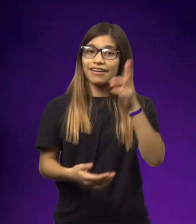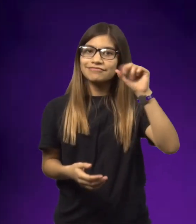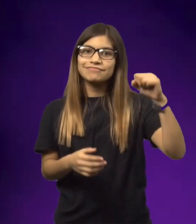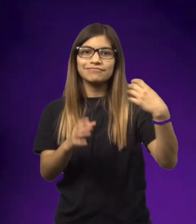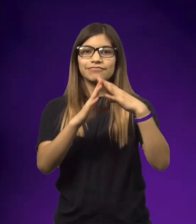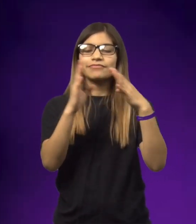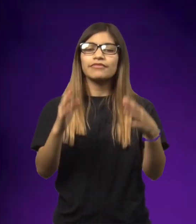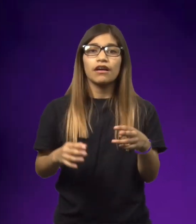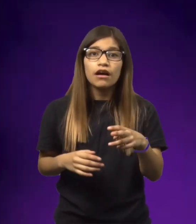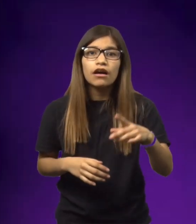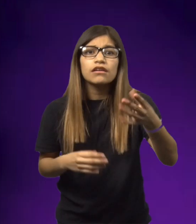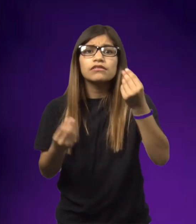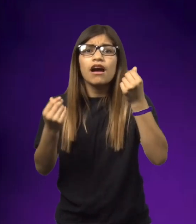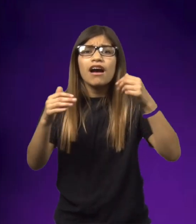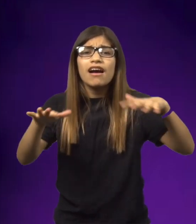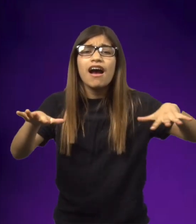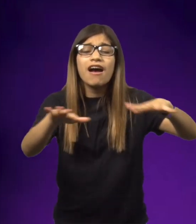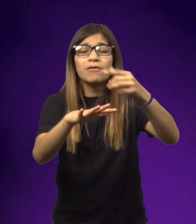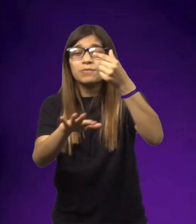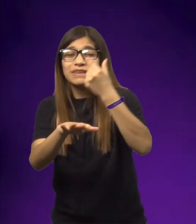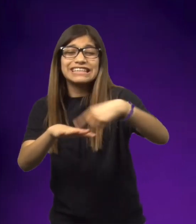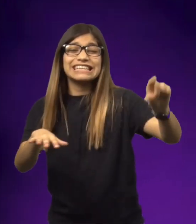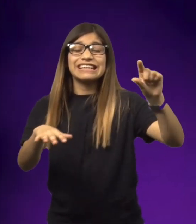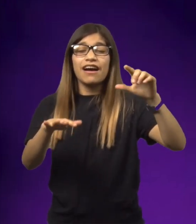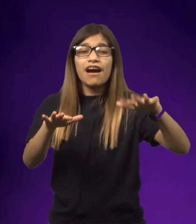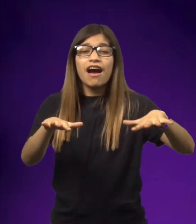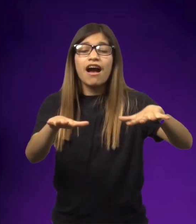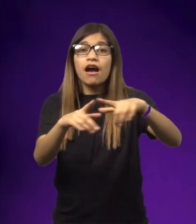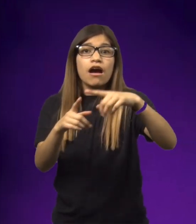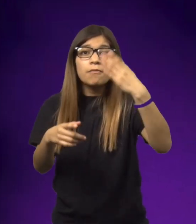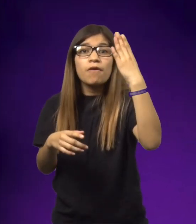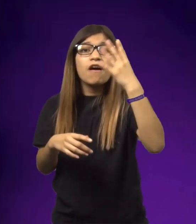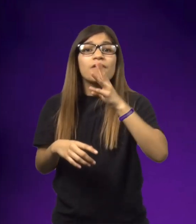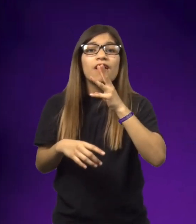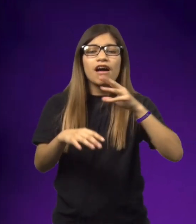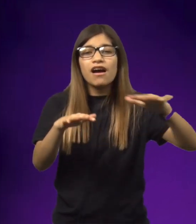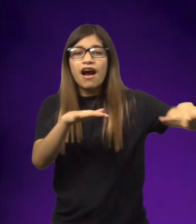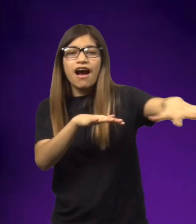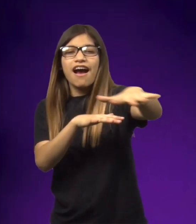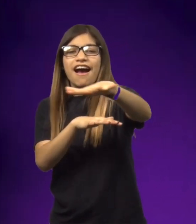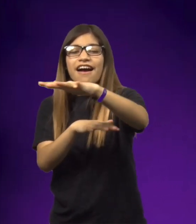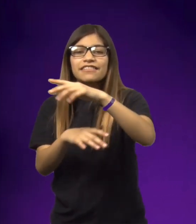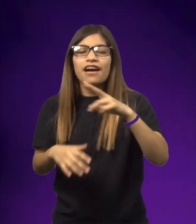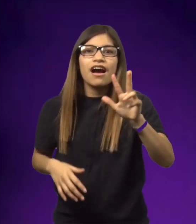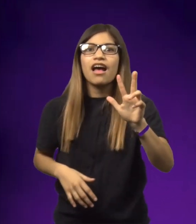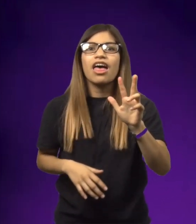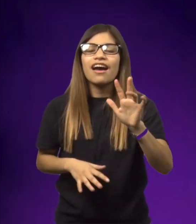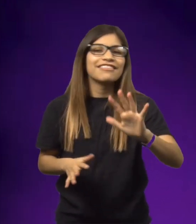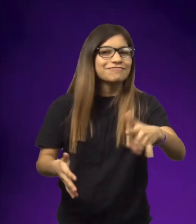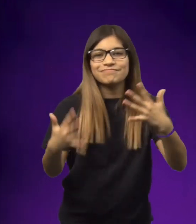So they arrived at Uncle's house, and the land was green and beautiful and the water was bright blue.